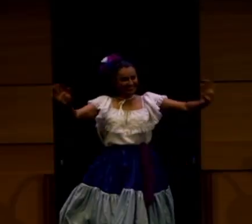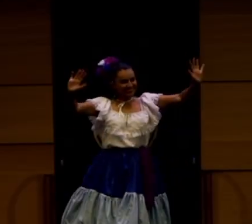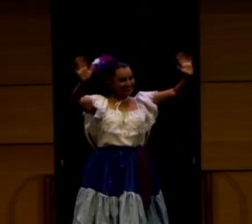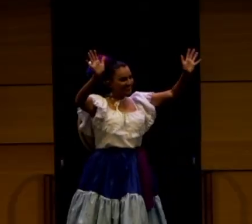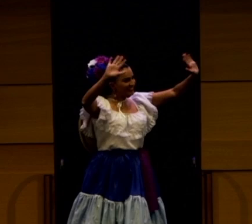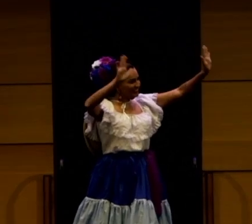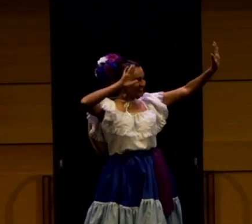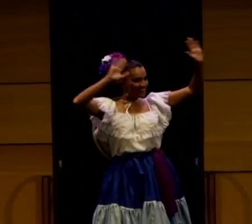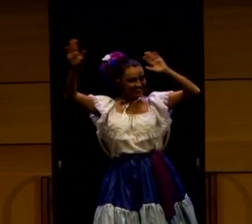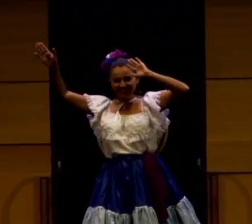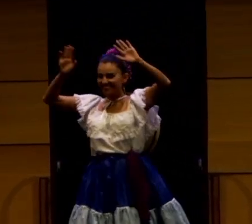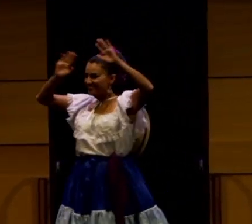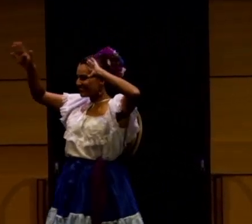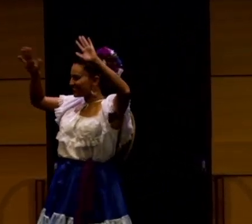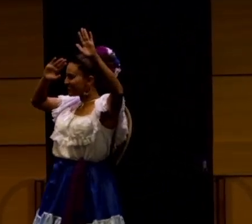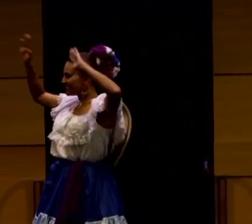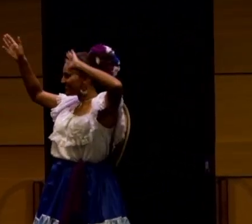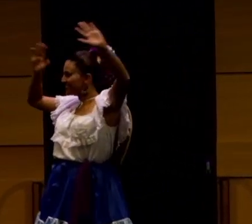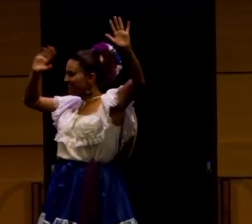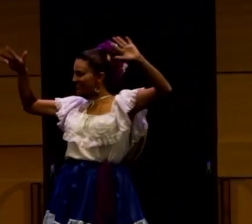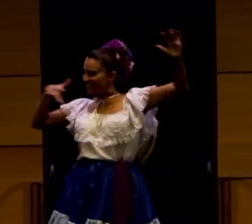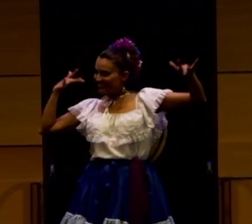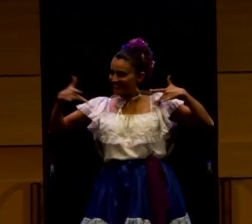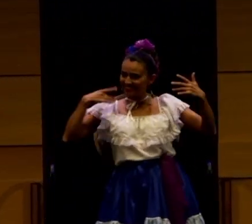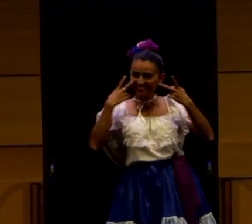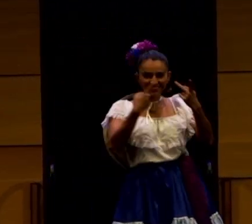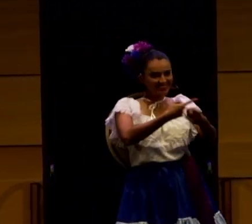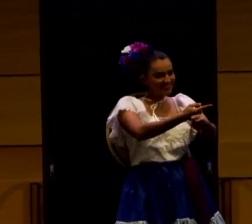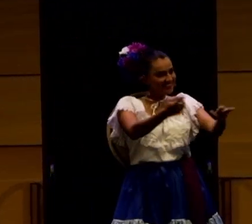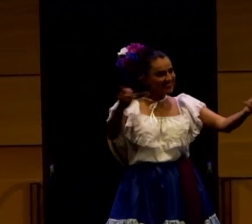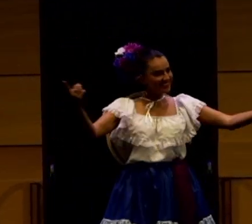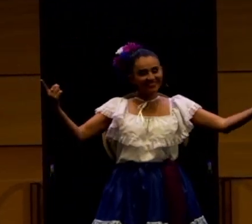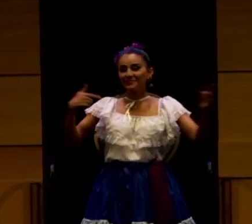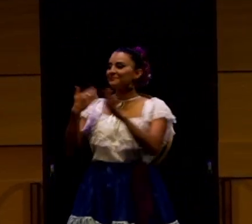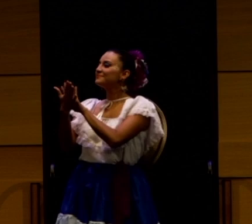Hello, everyone. Wow, I am so excited to see all of you here.